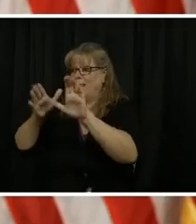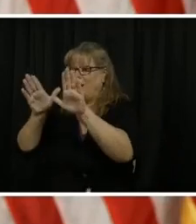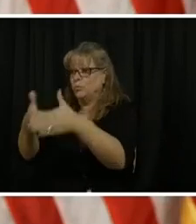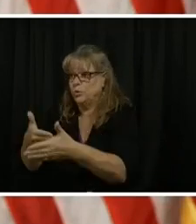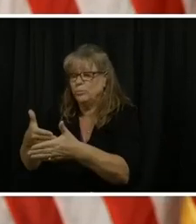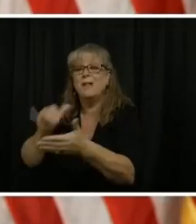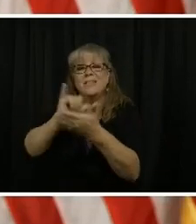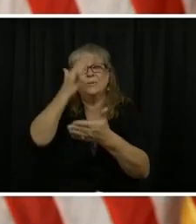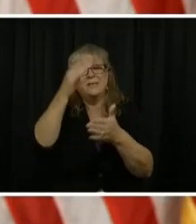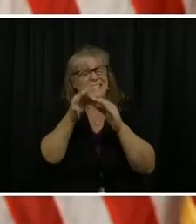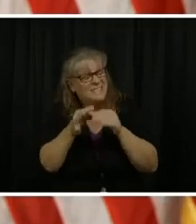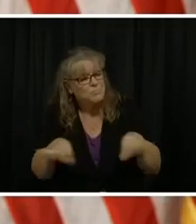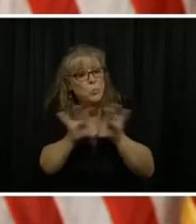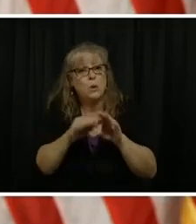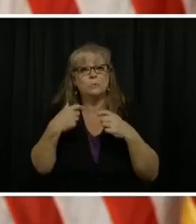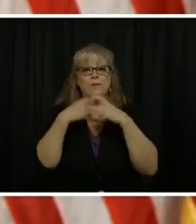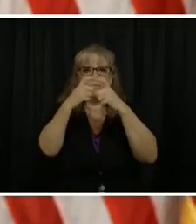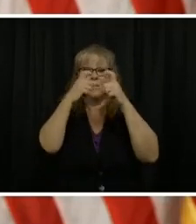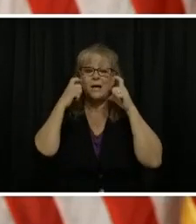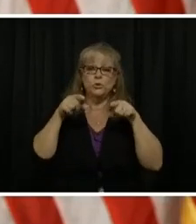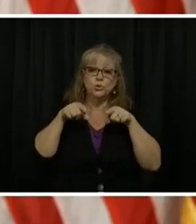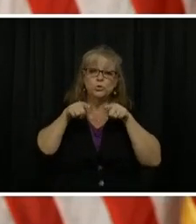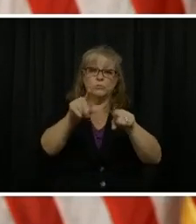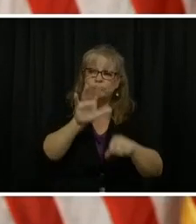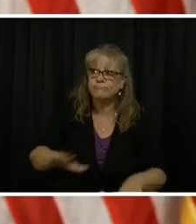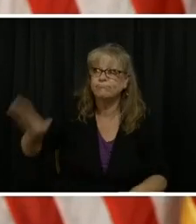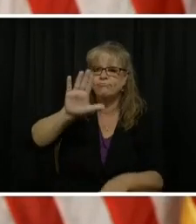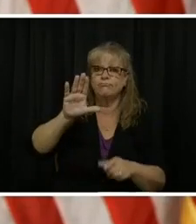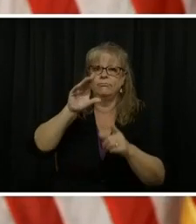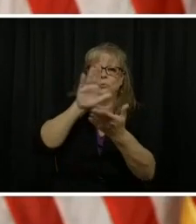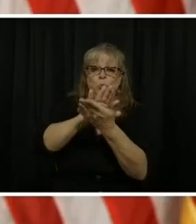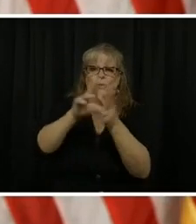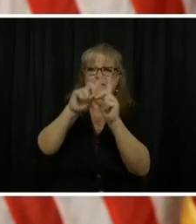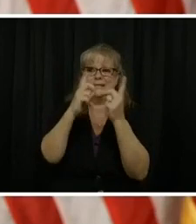HYBRID. MASKS ARE AN IMPORTANT PART OF